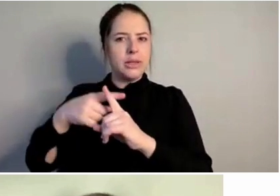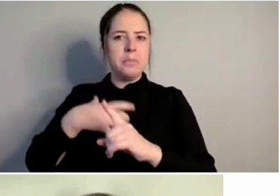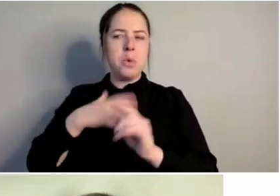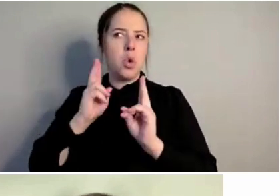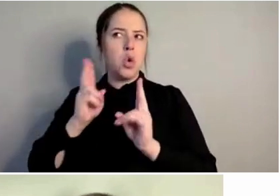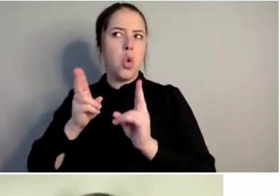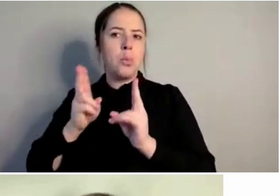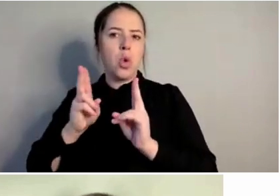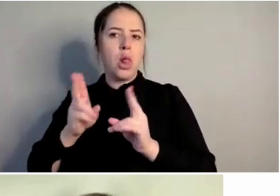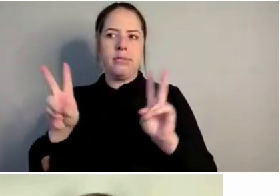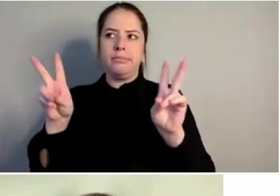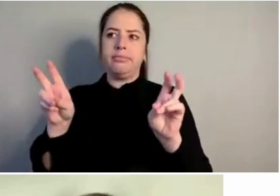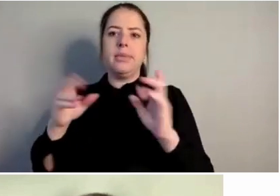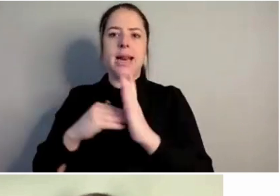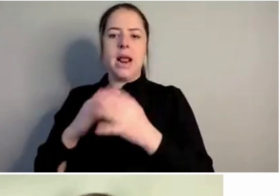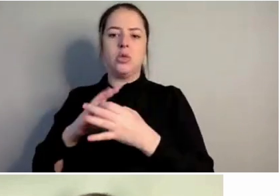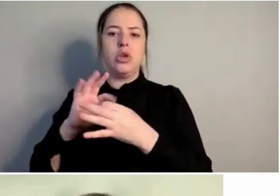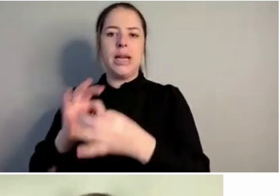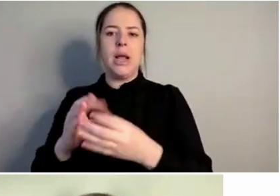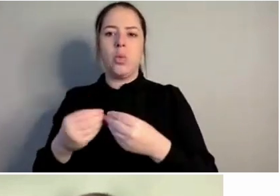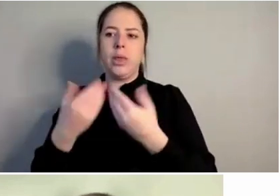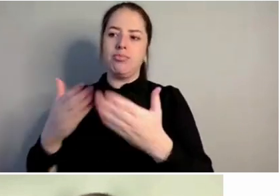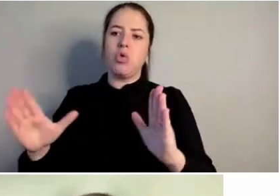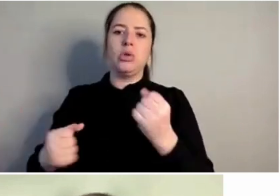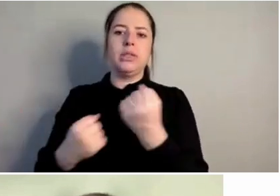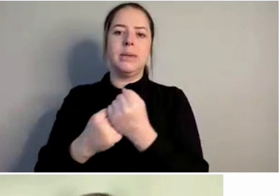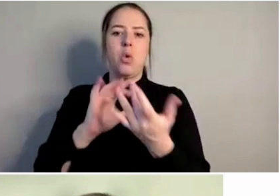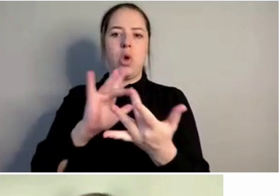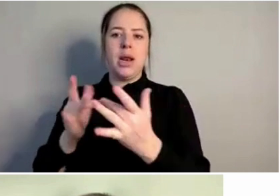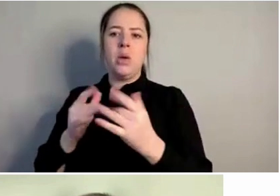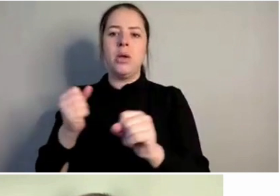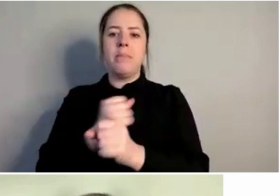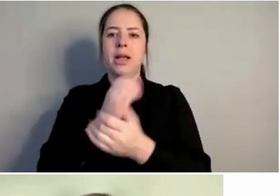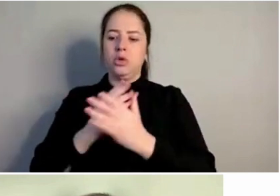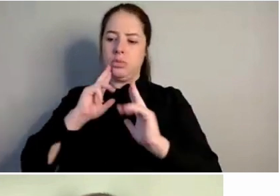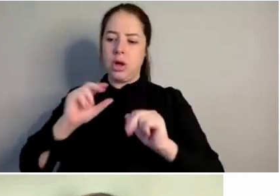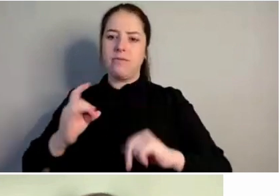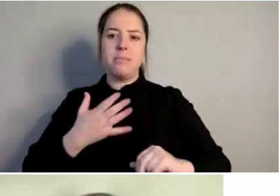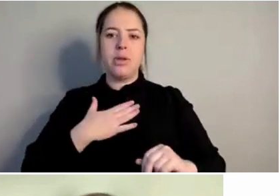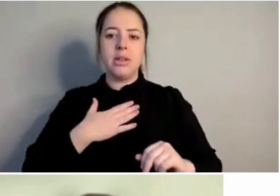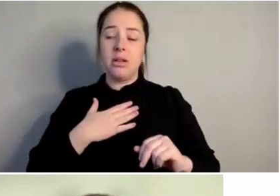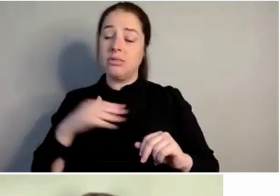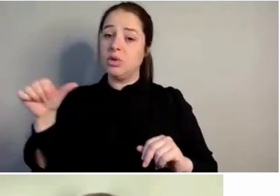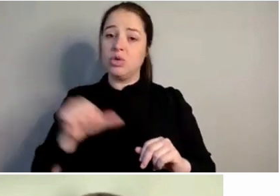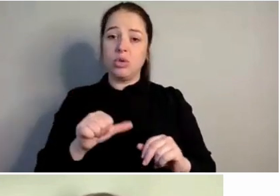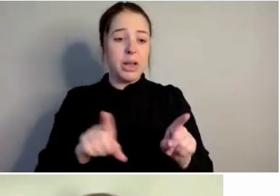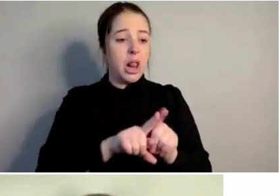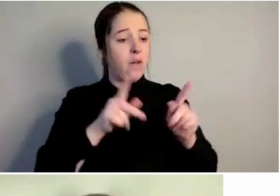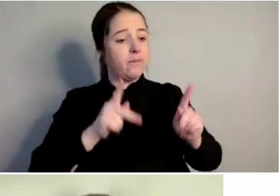of connecting to broader support networks and taking care of yourself, as it should be, in a range of different ways.